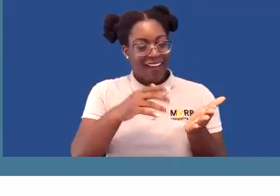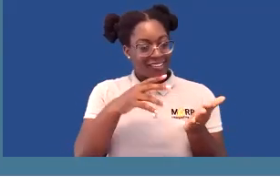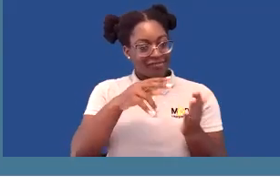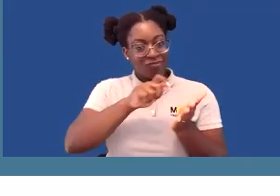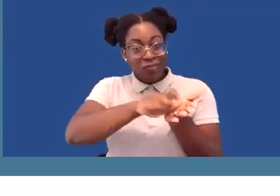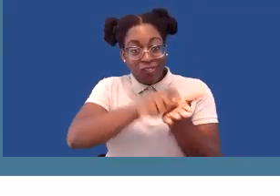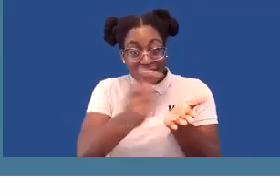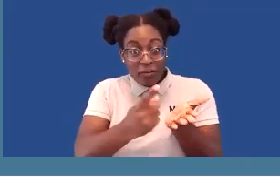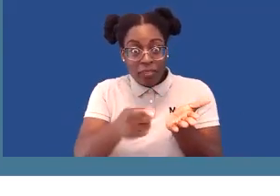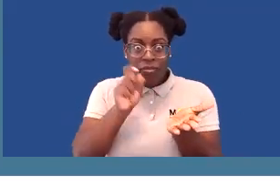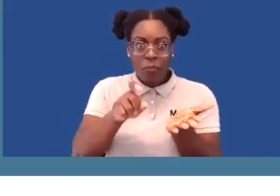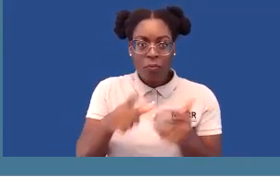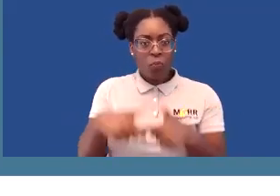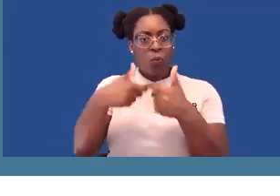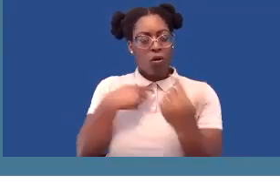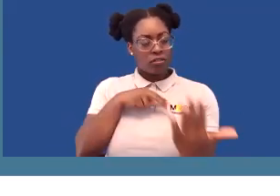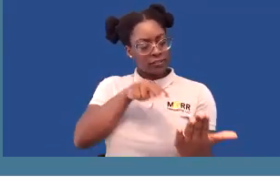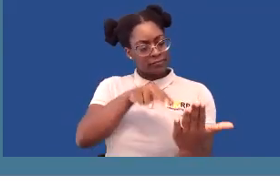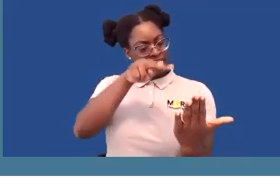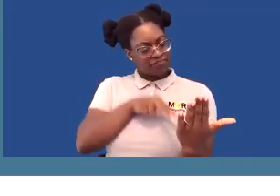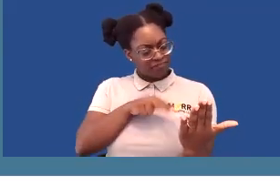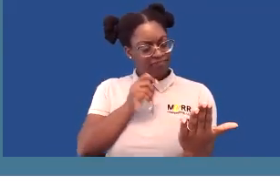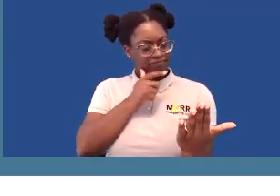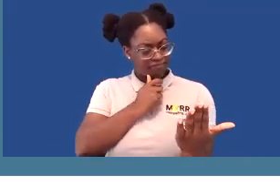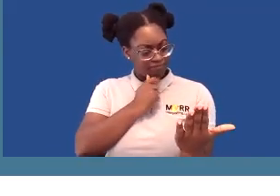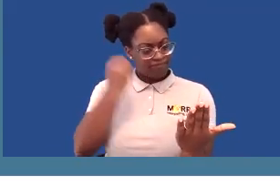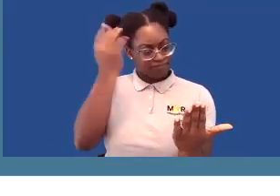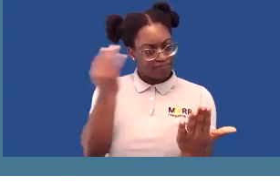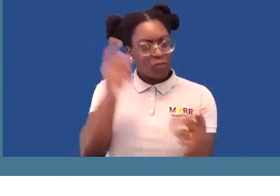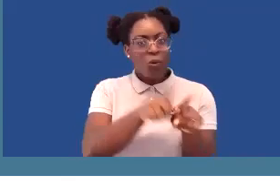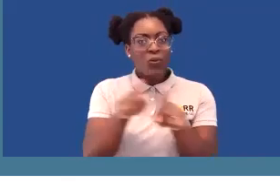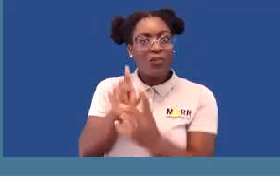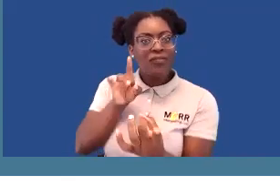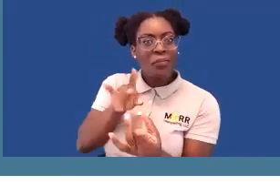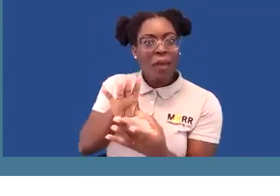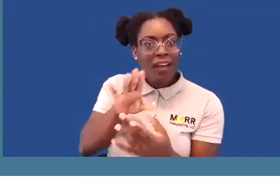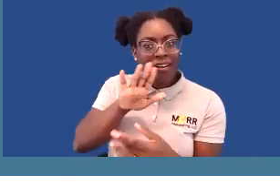and then receiving feedback on your work is also helpful in the wake of that.